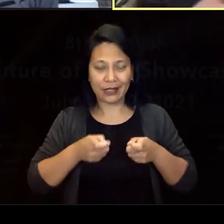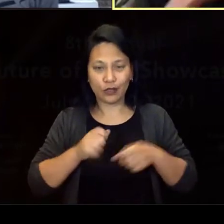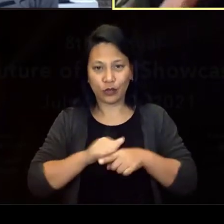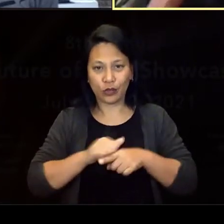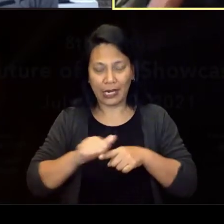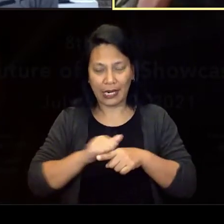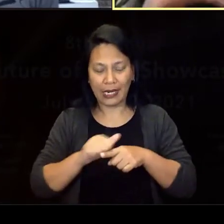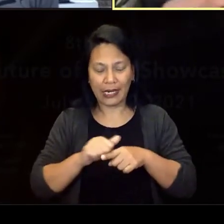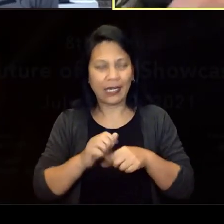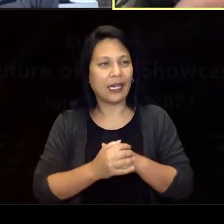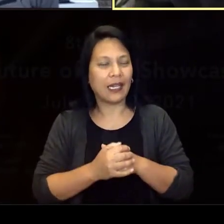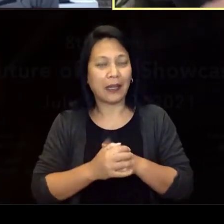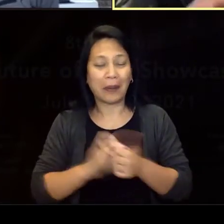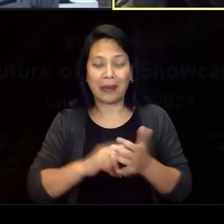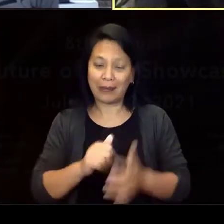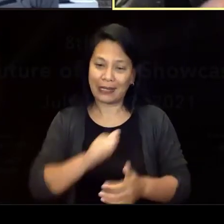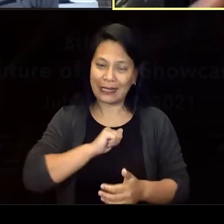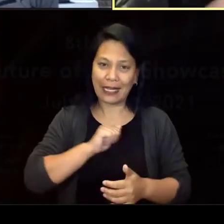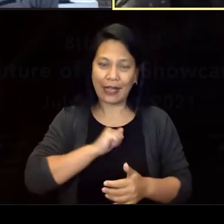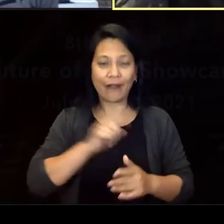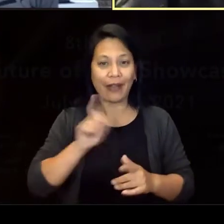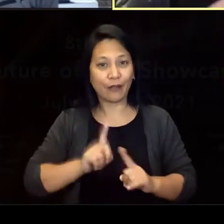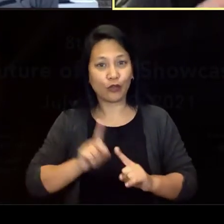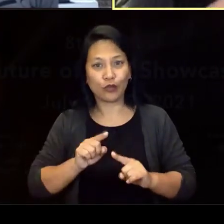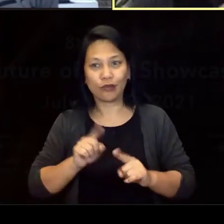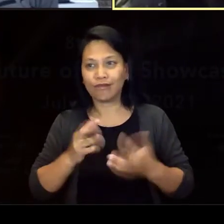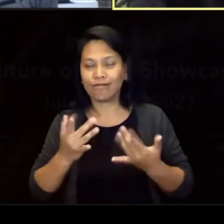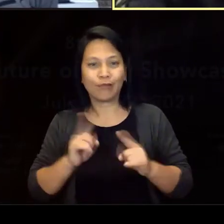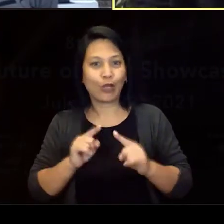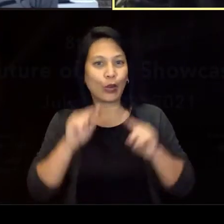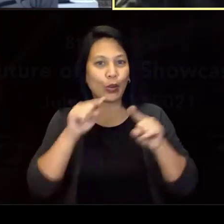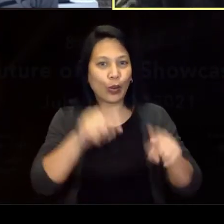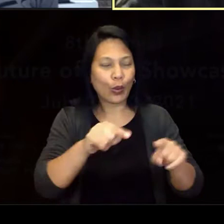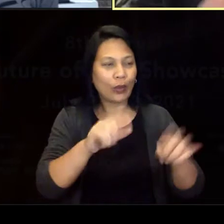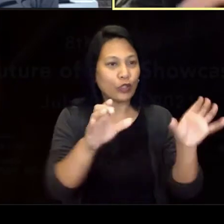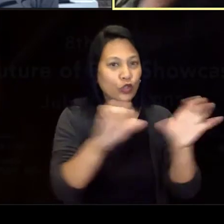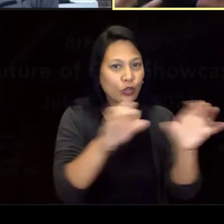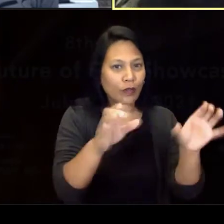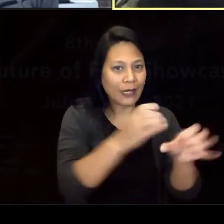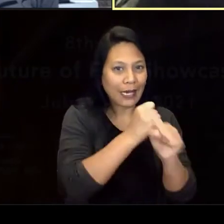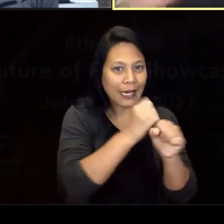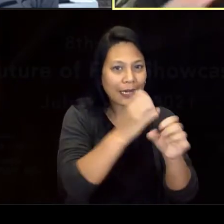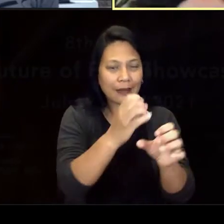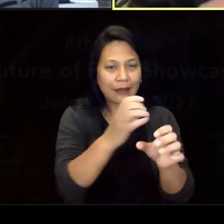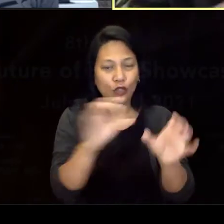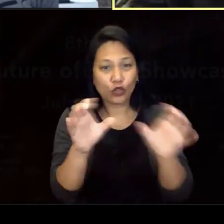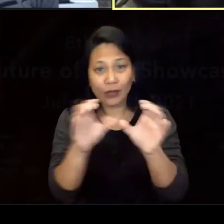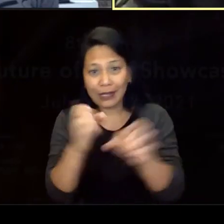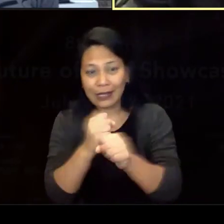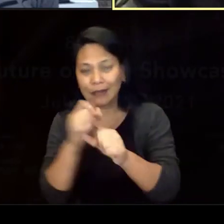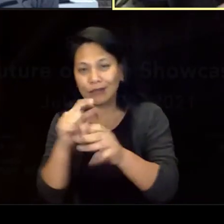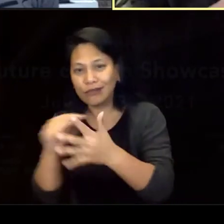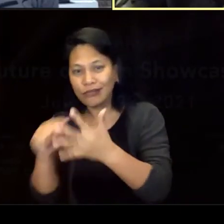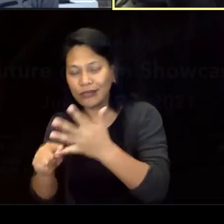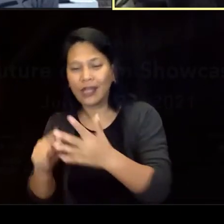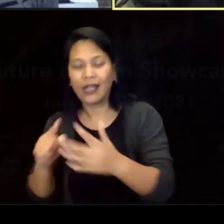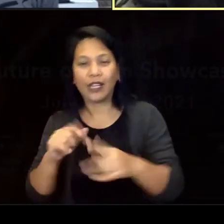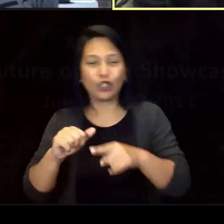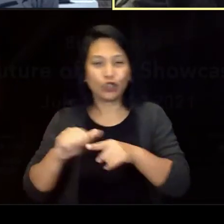Like you yourself have to go and get certified in these ways and yes, we'll train you, but also you need to be doing the work.